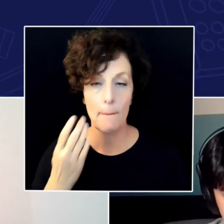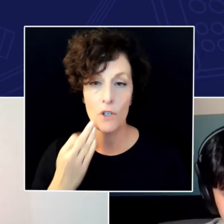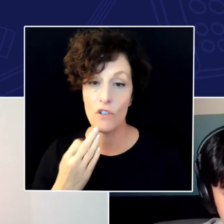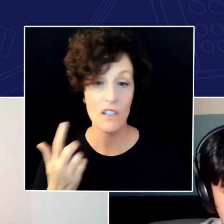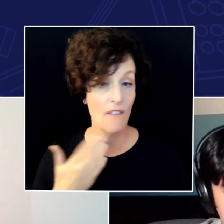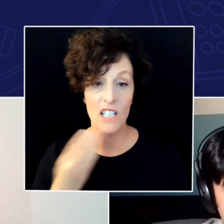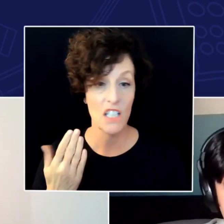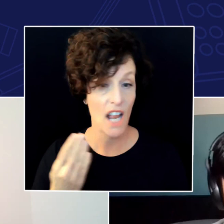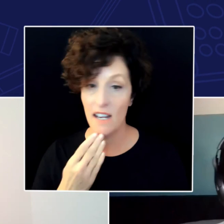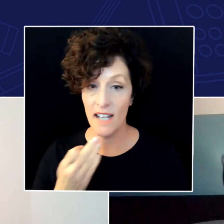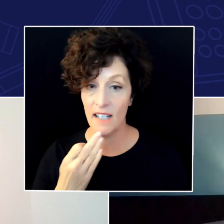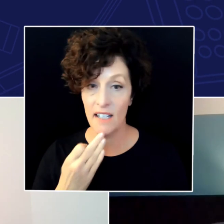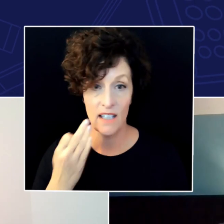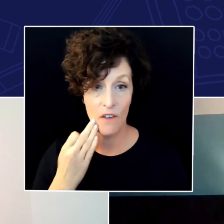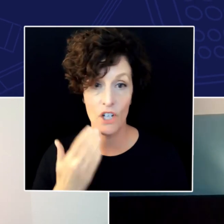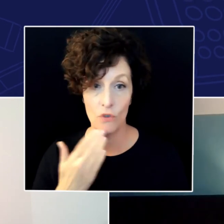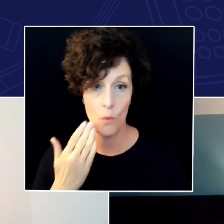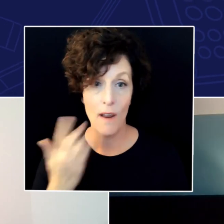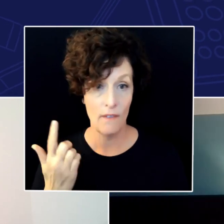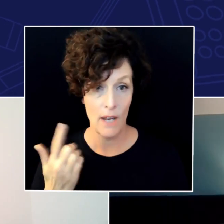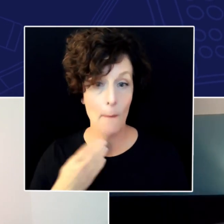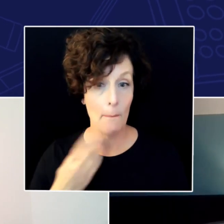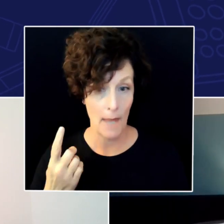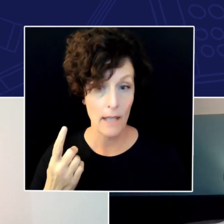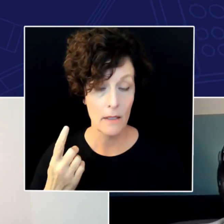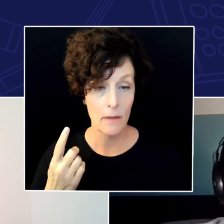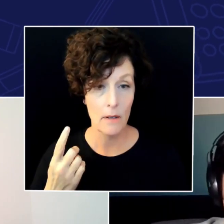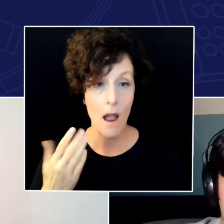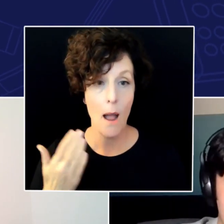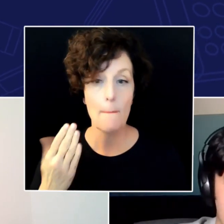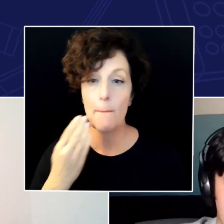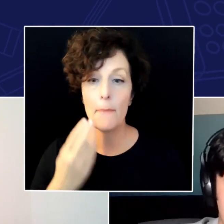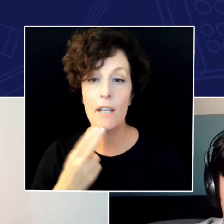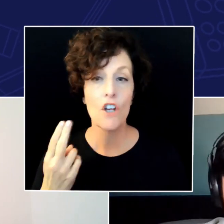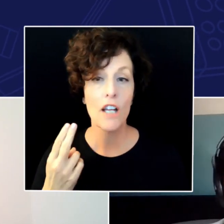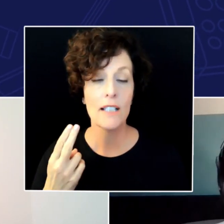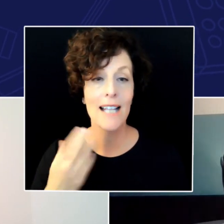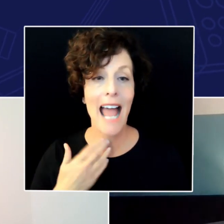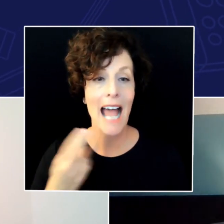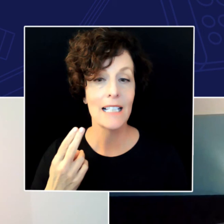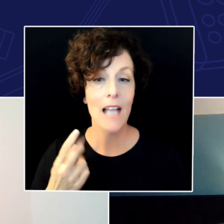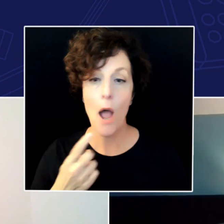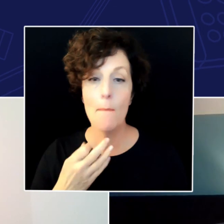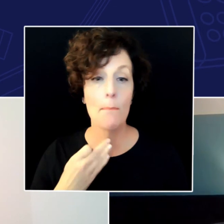It's not necessary to feel bad because, as a parent